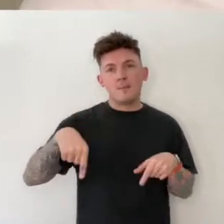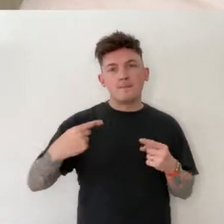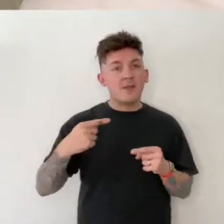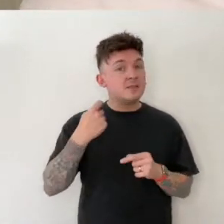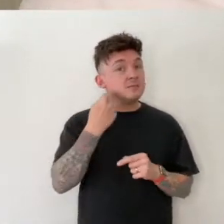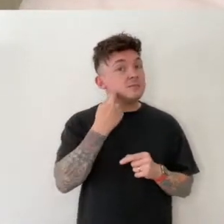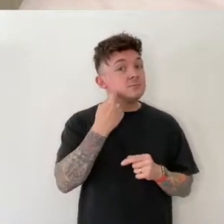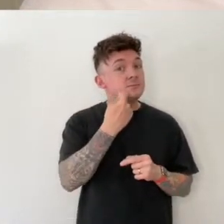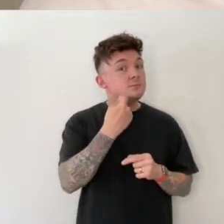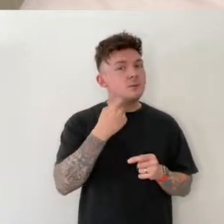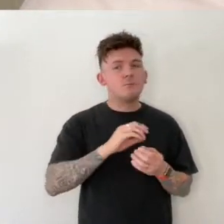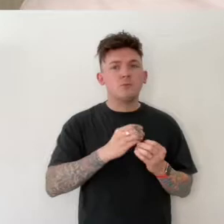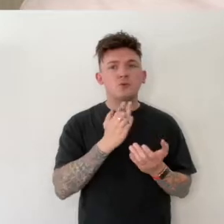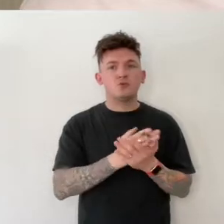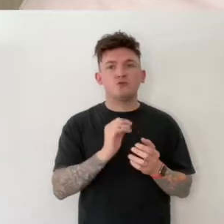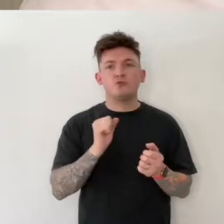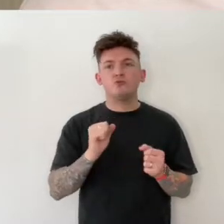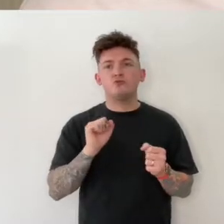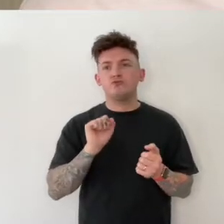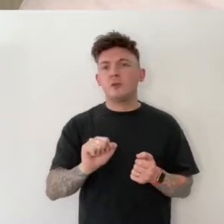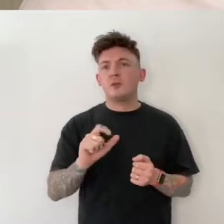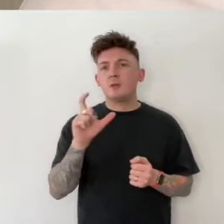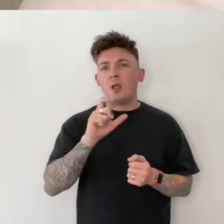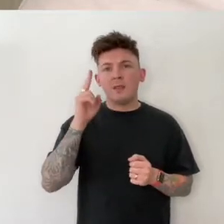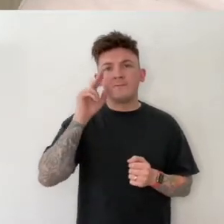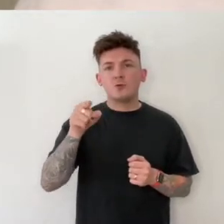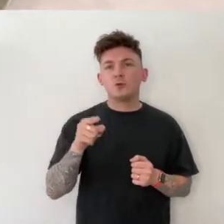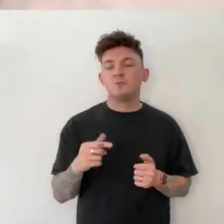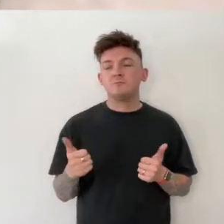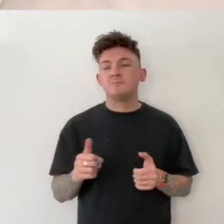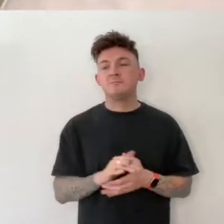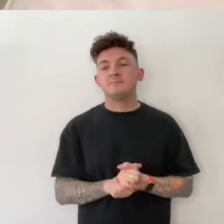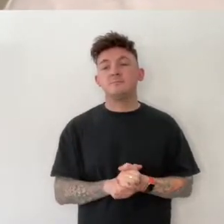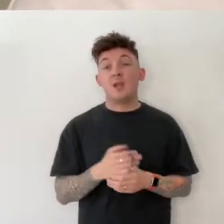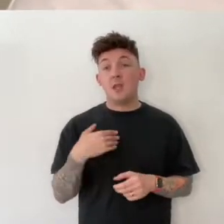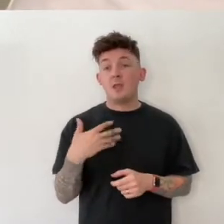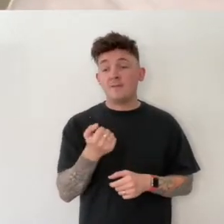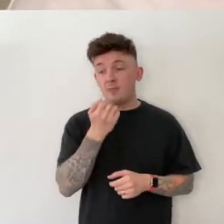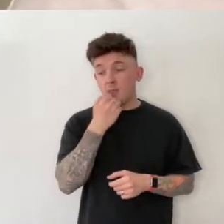tell you which color of foundation is going to suit you best. i have a number seven foundation